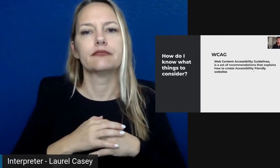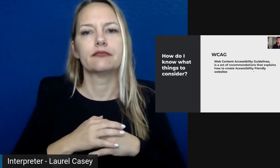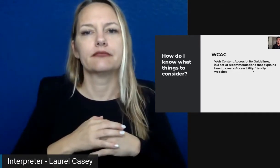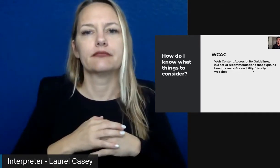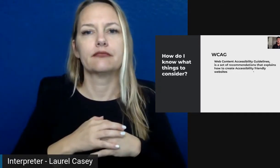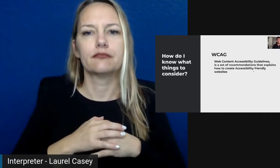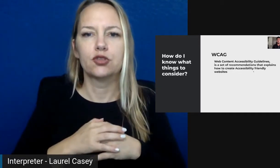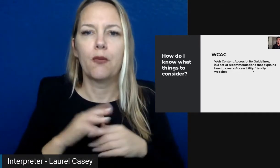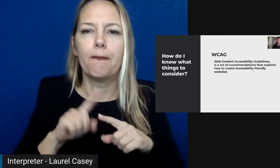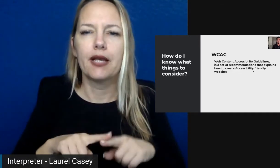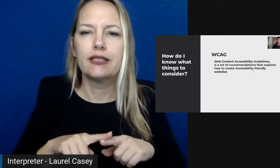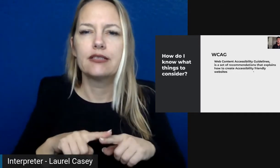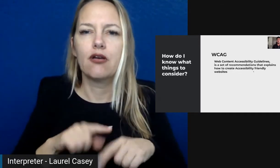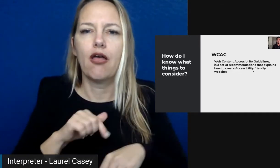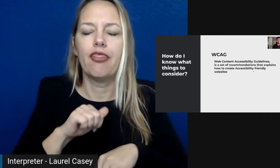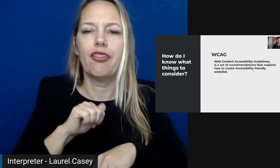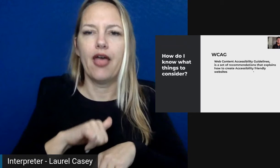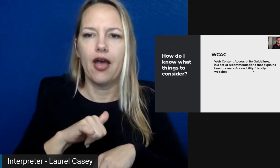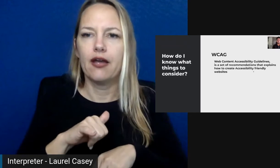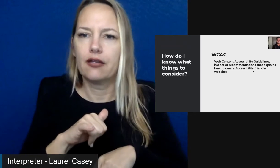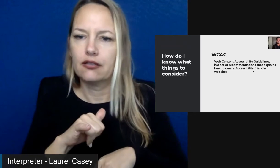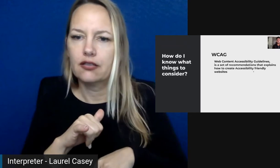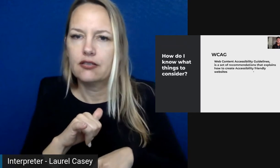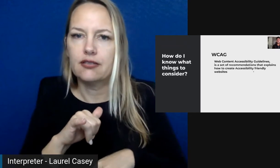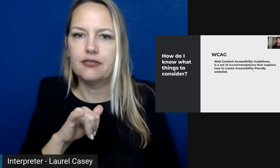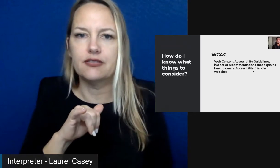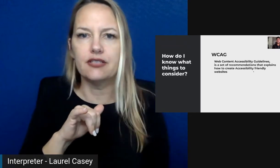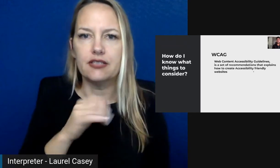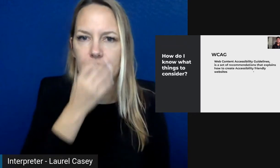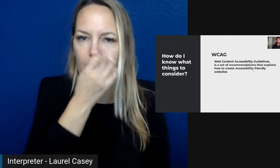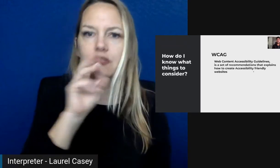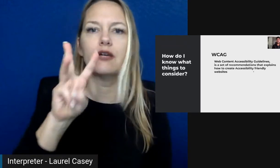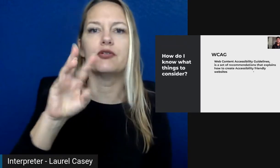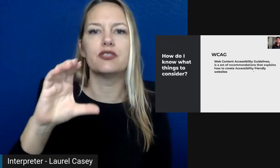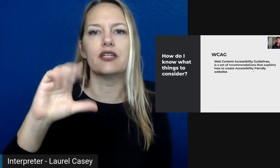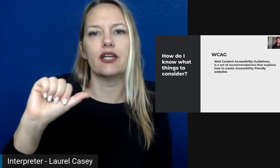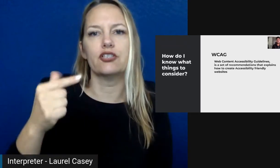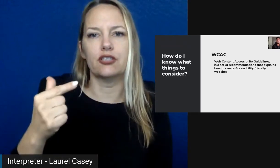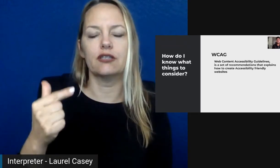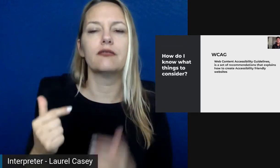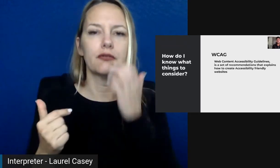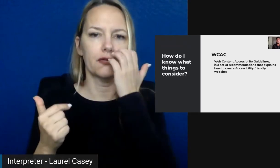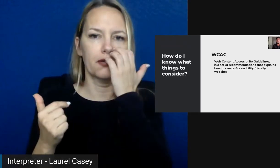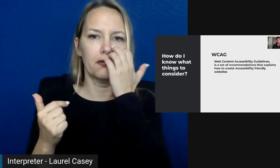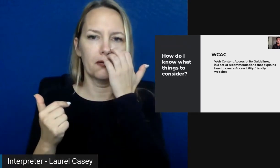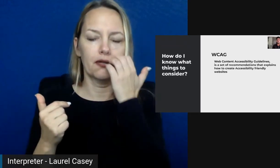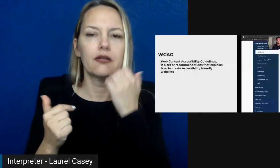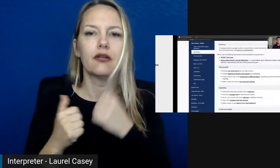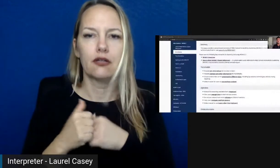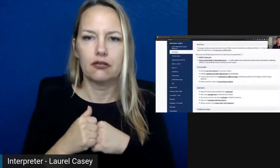WCAG is a set of recommendations that explains how to create accessibility friendly websites.